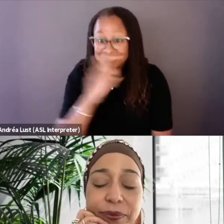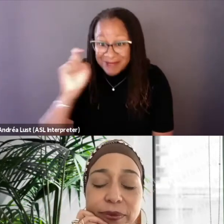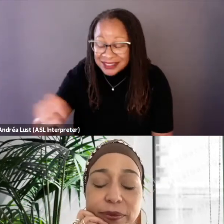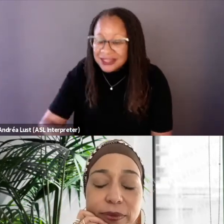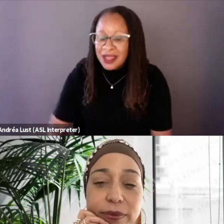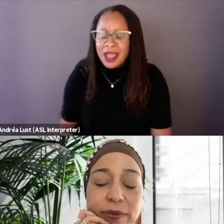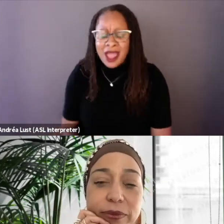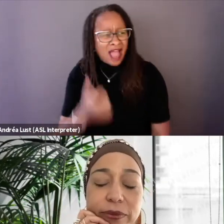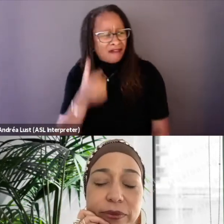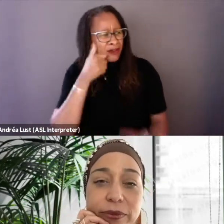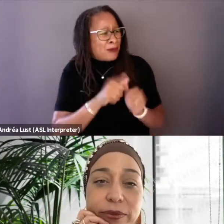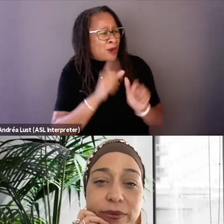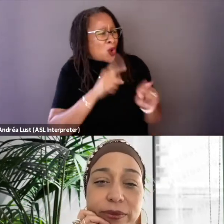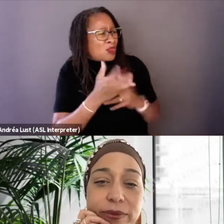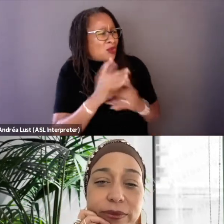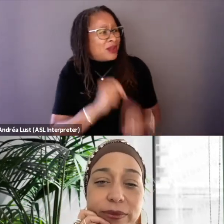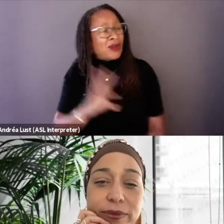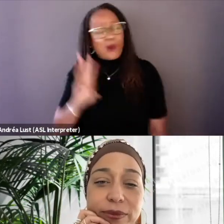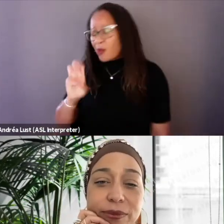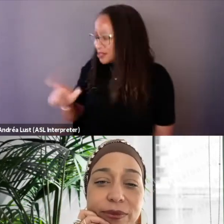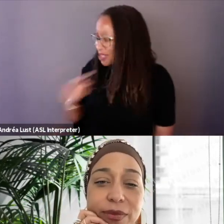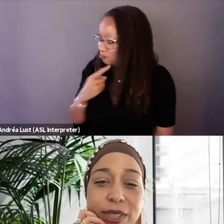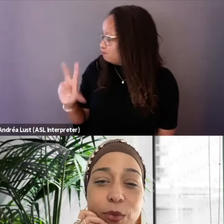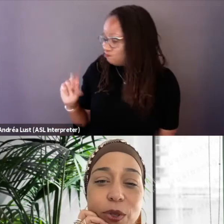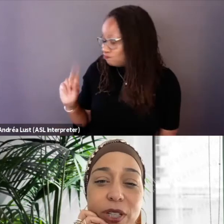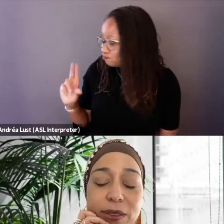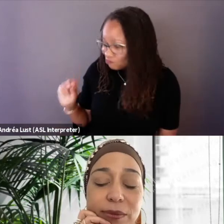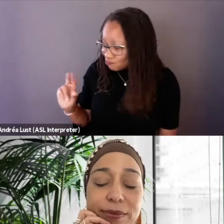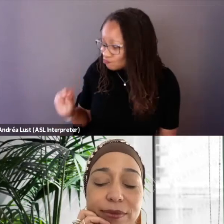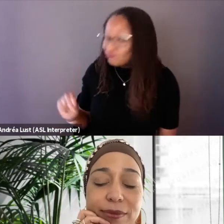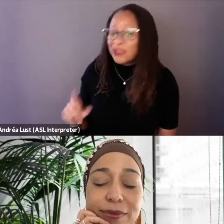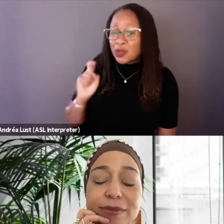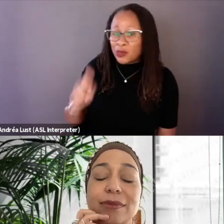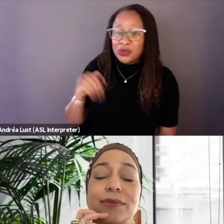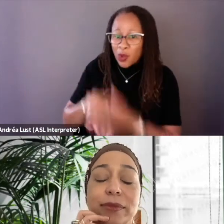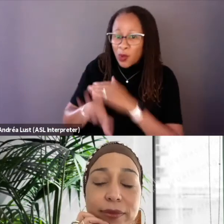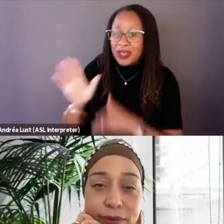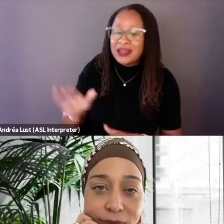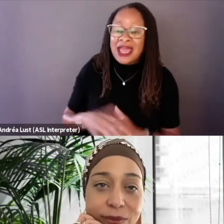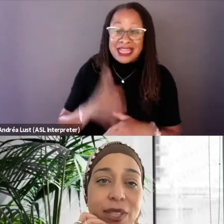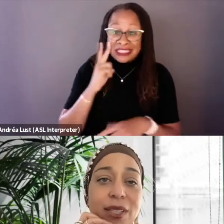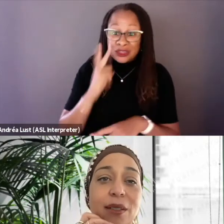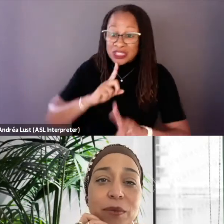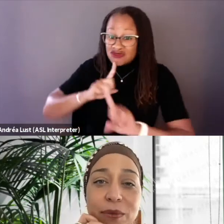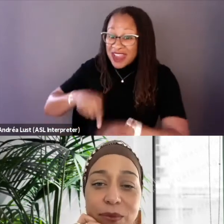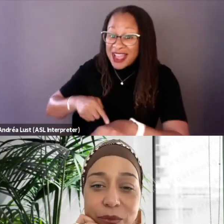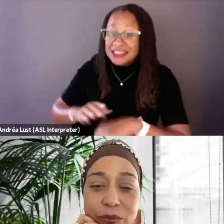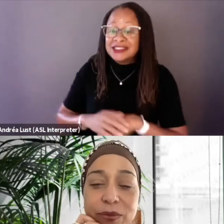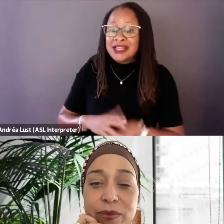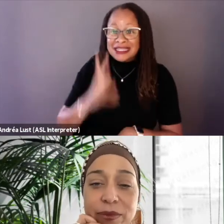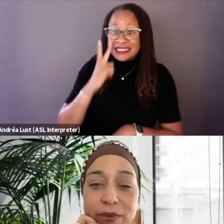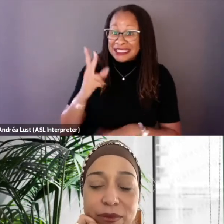and Will was like, mm-mm, mm-mm. He goes, we've gotta go in there. I need to see reactions. I need to see people hearing this speech and